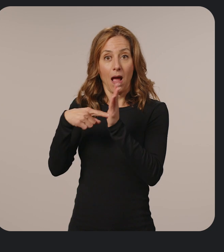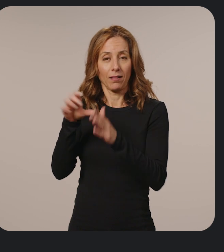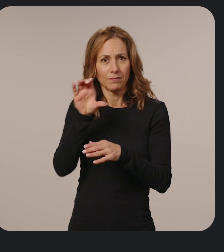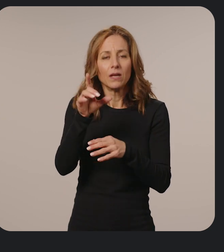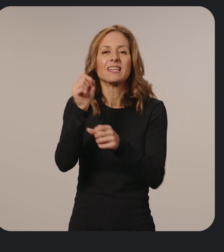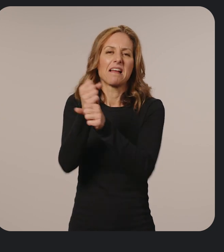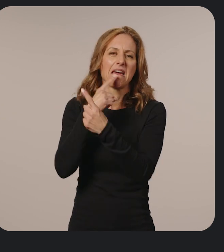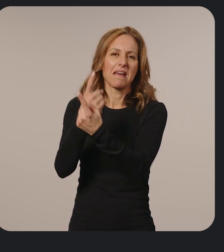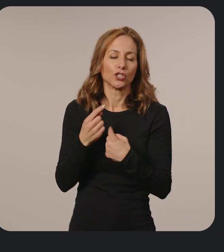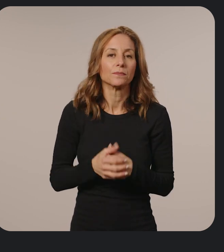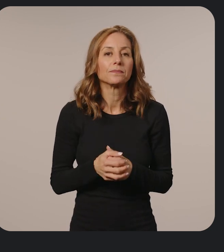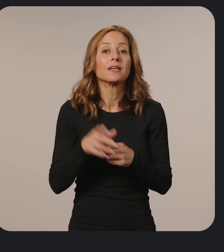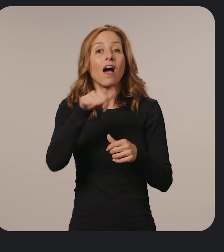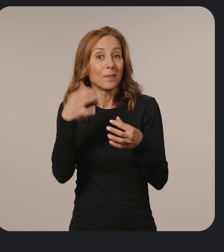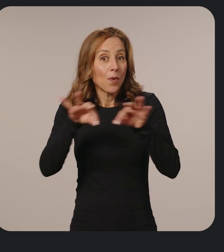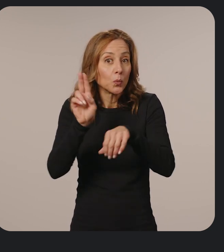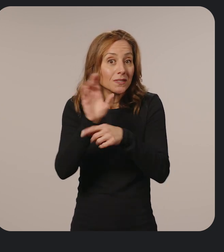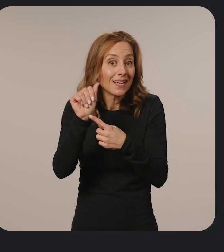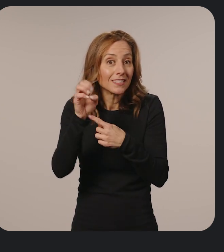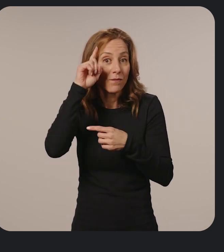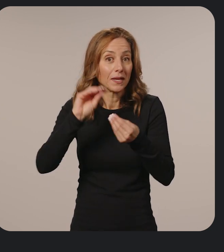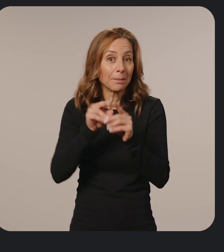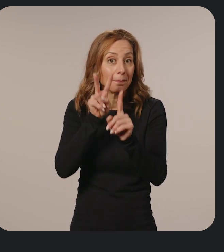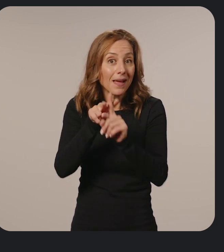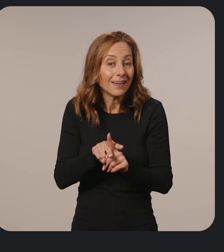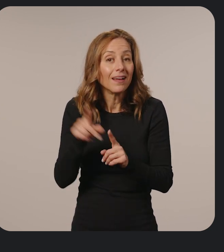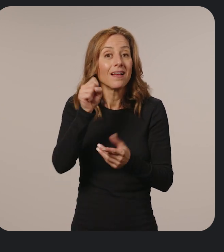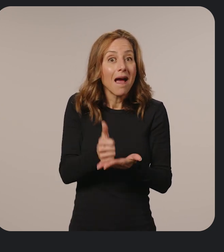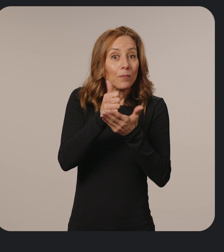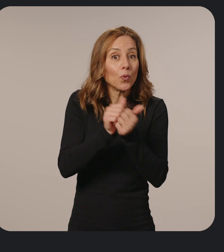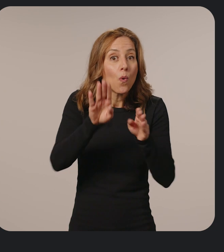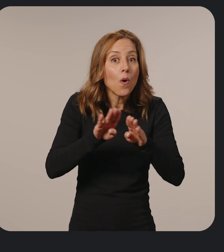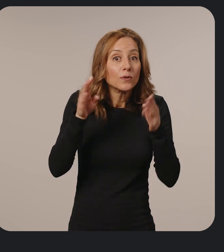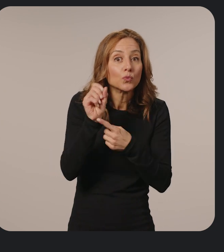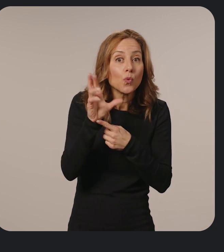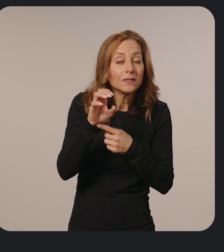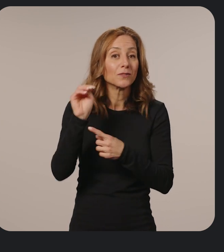And they can help you with your open source machine learning projects. You can use embeddings to train a classifier with less training